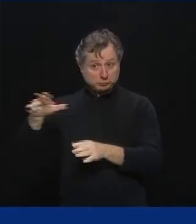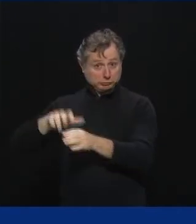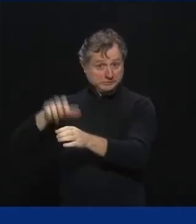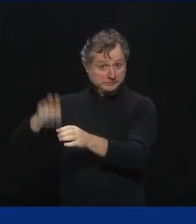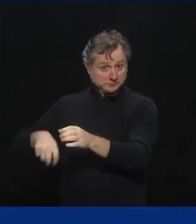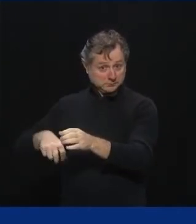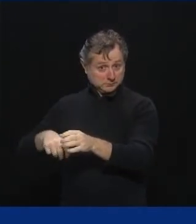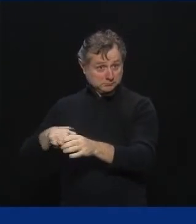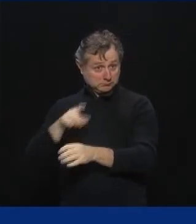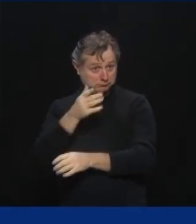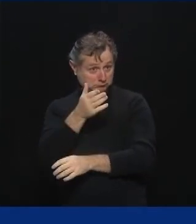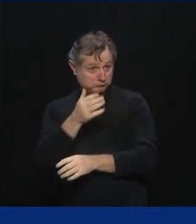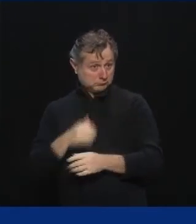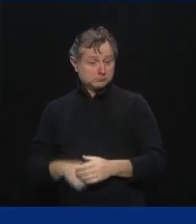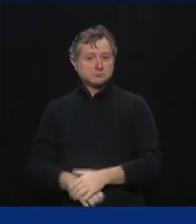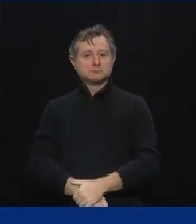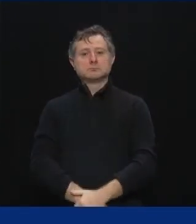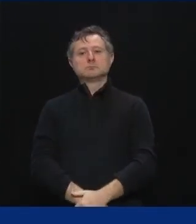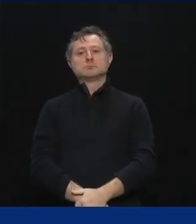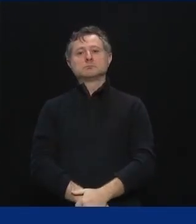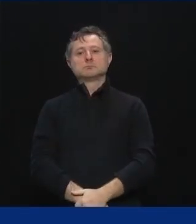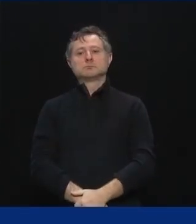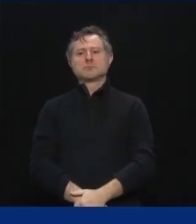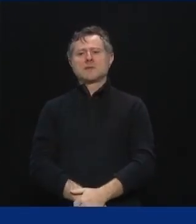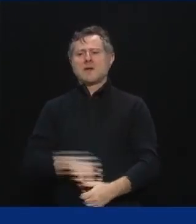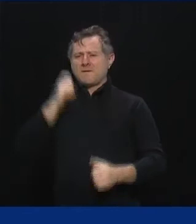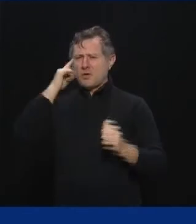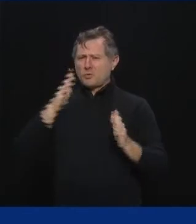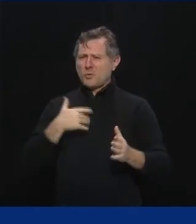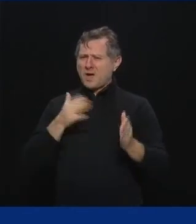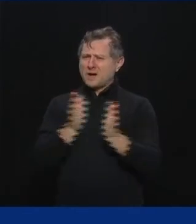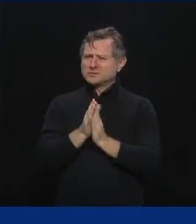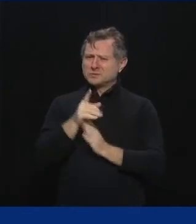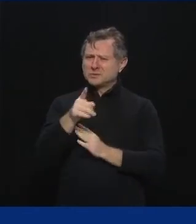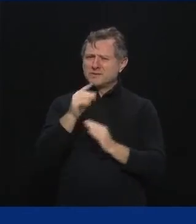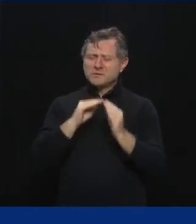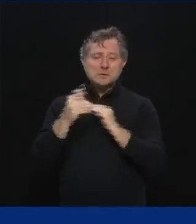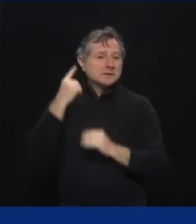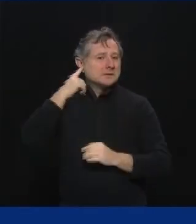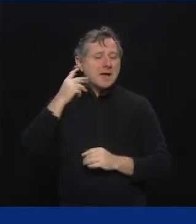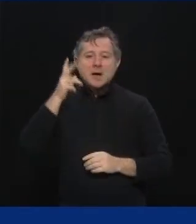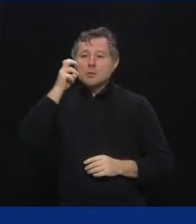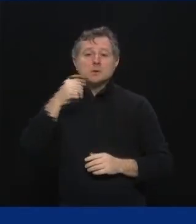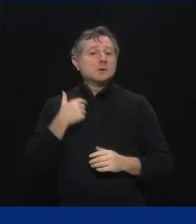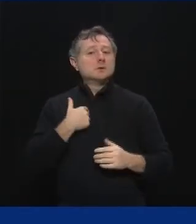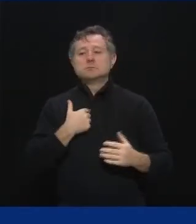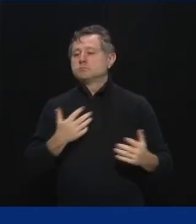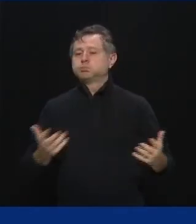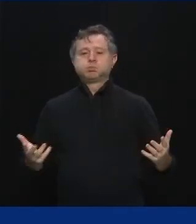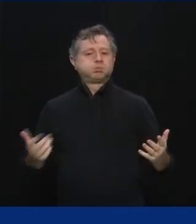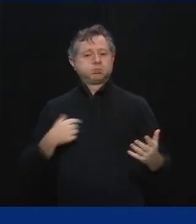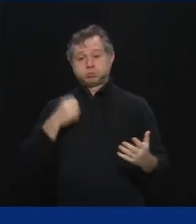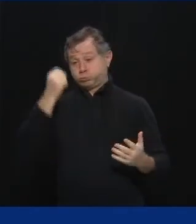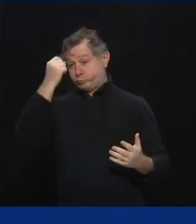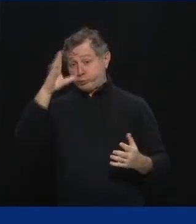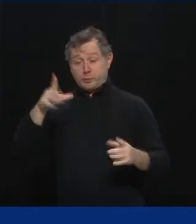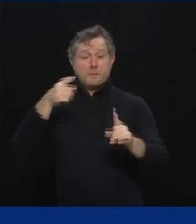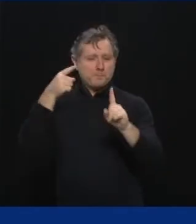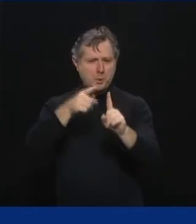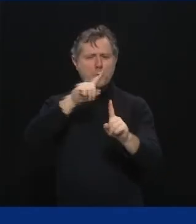FOR HIS RESIGNATION. DO YOU PLAN -- HIS RESIGNATION IN ANY WAY OR -- YEAH.